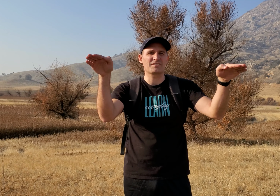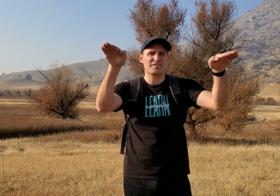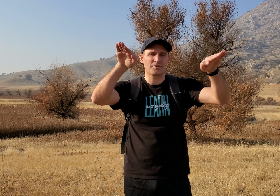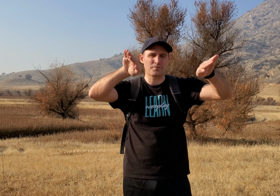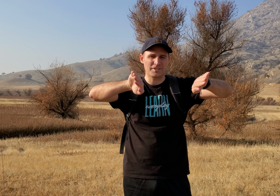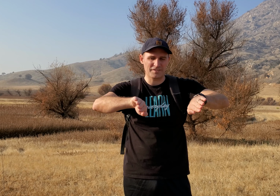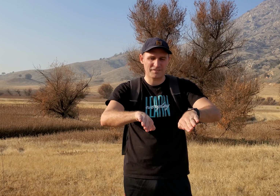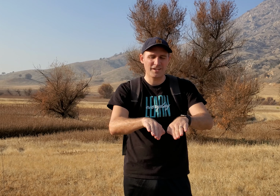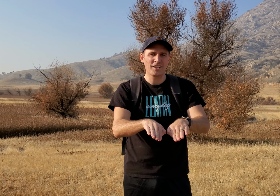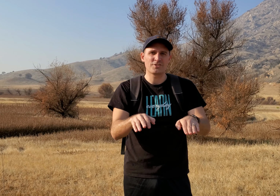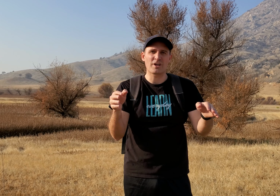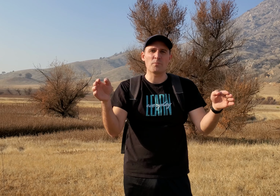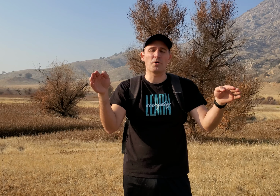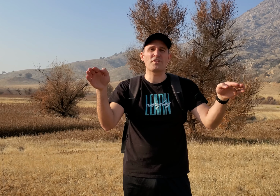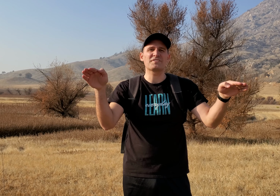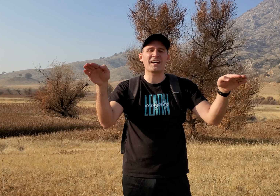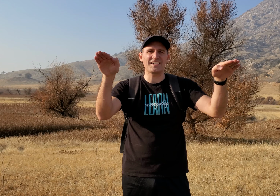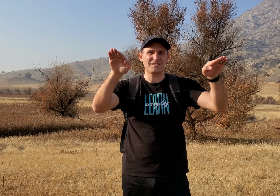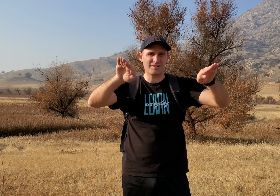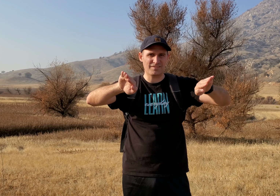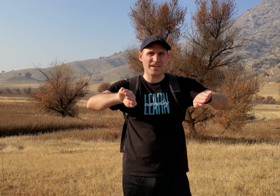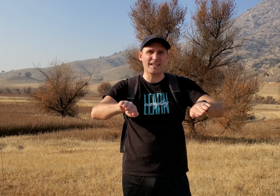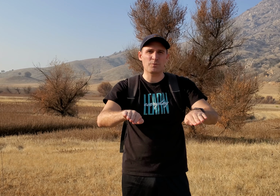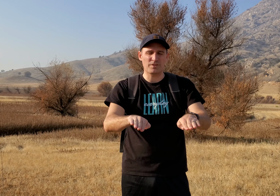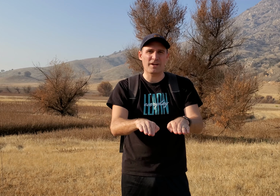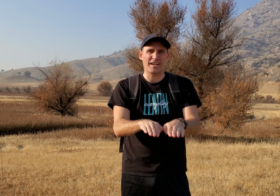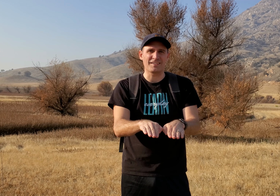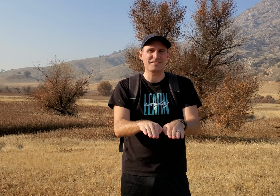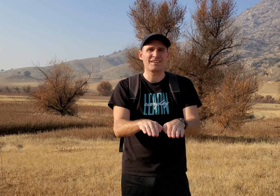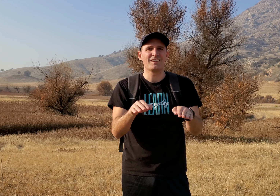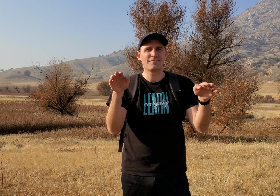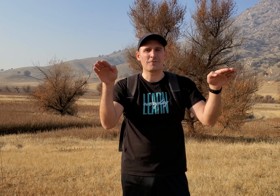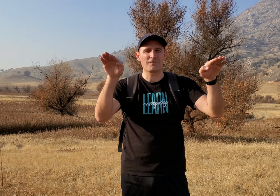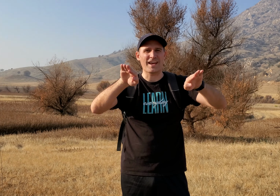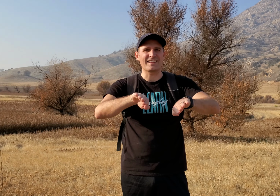so we just draw both sides of the valley with our hands, for valley.